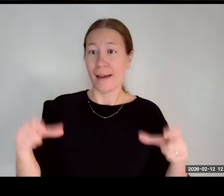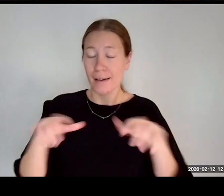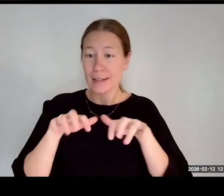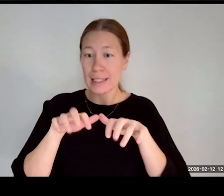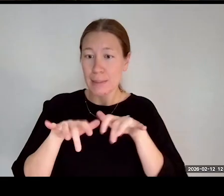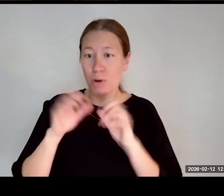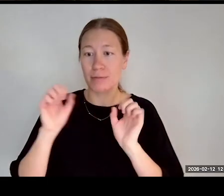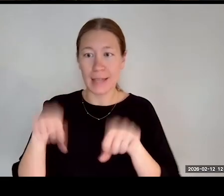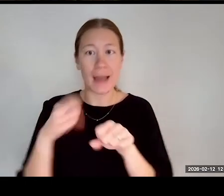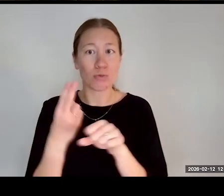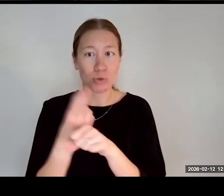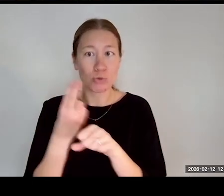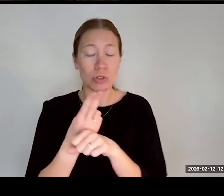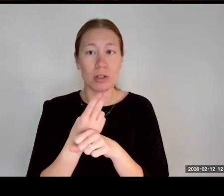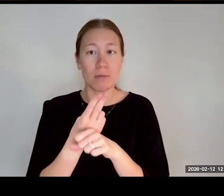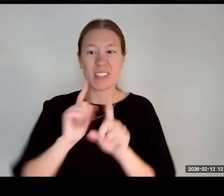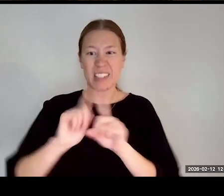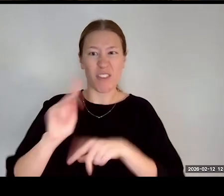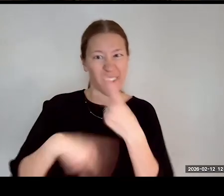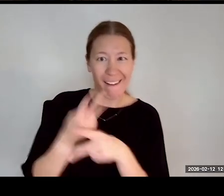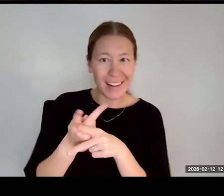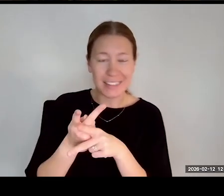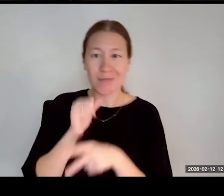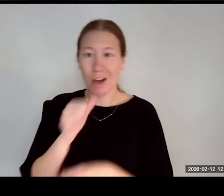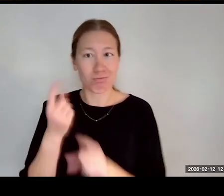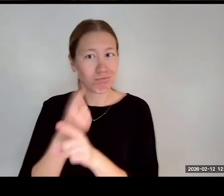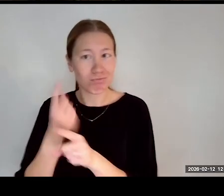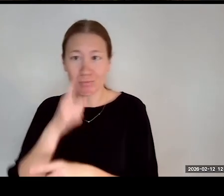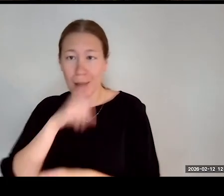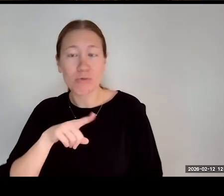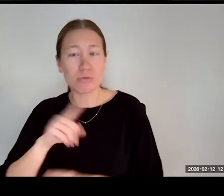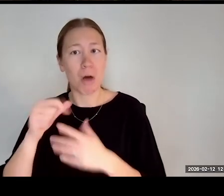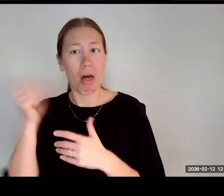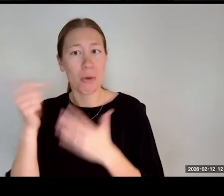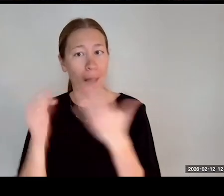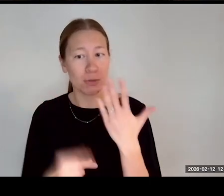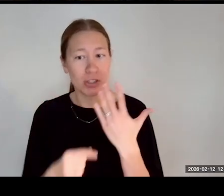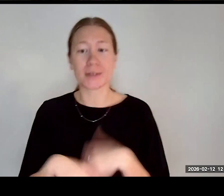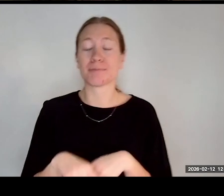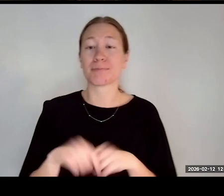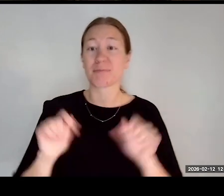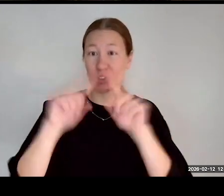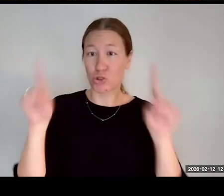instead of using a traditional mouse. There are screen magnifiers to zoom in on things and things like motion trackers